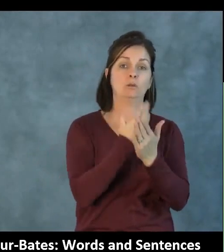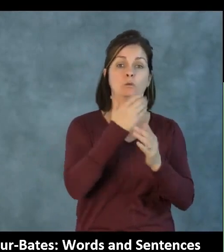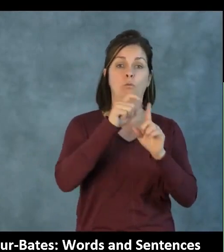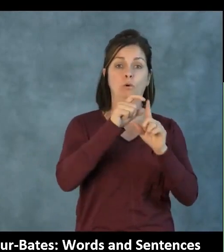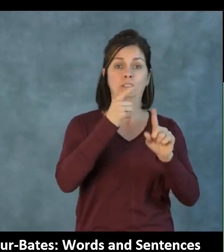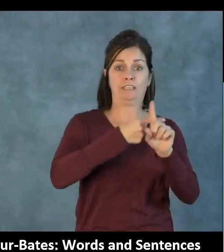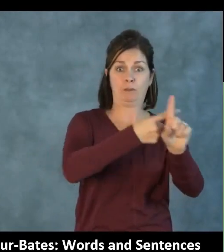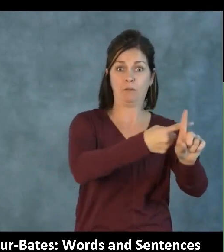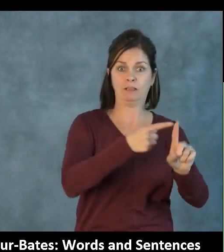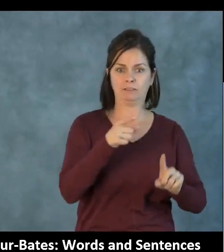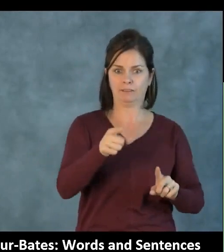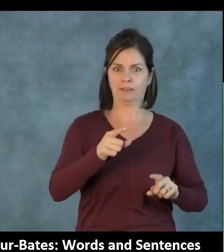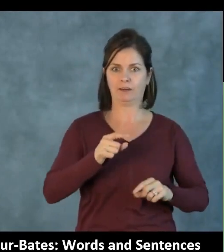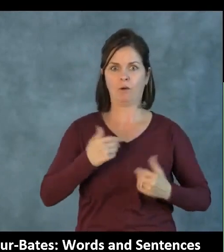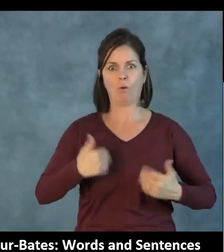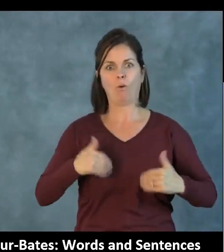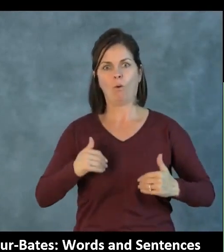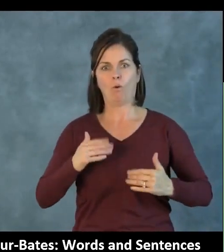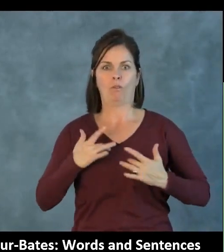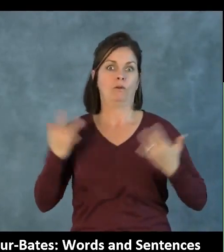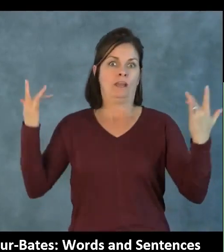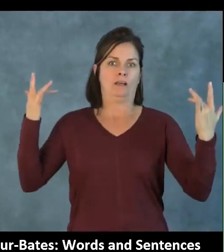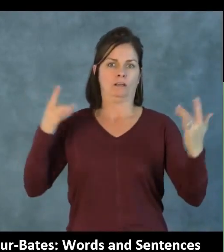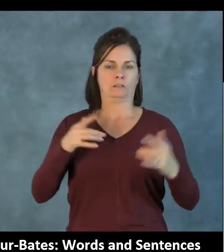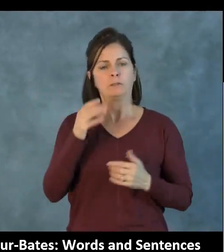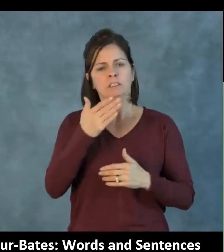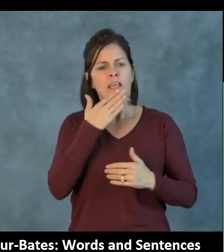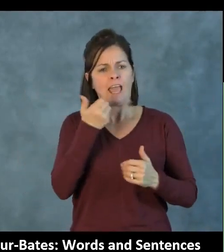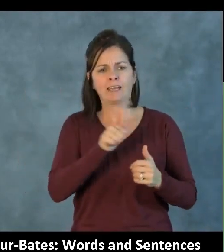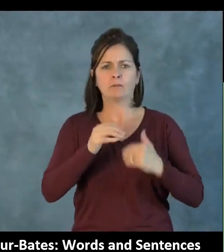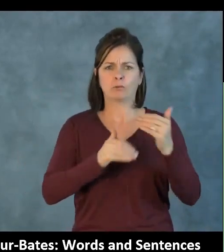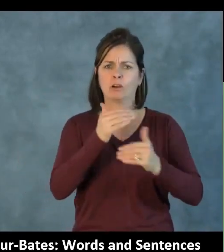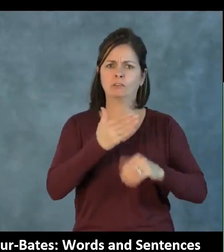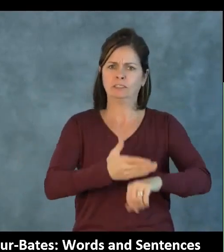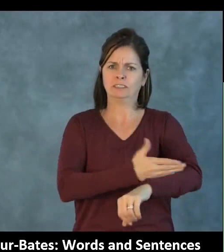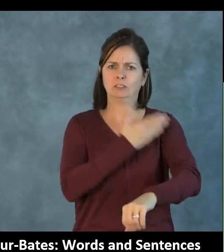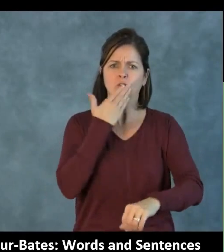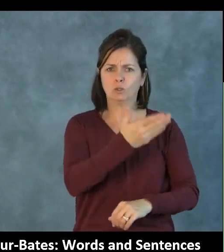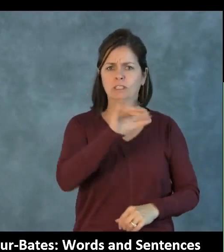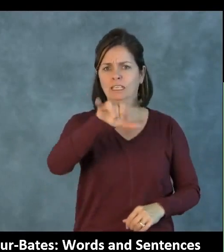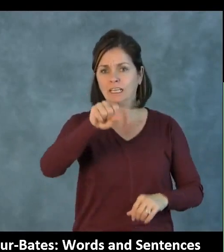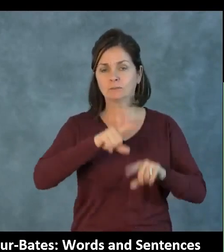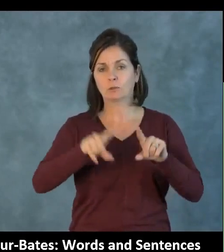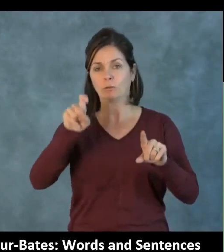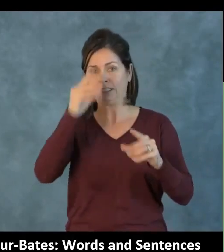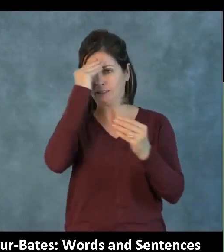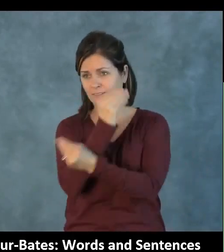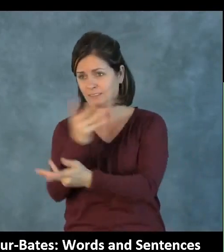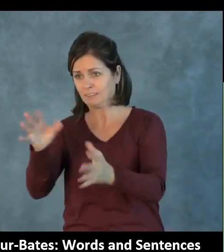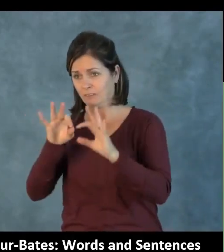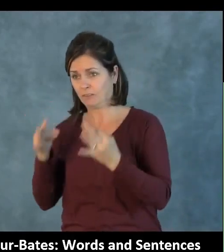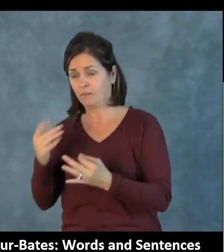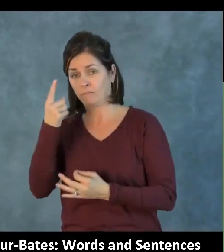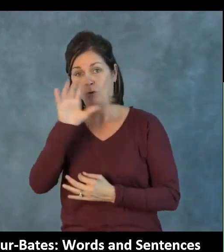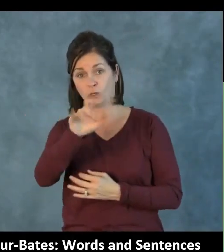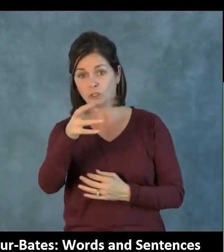Of course, any progress is good progress, but families need to know, that in order for their child